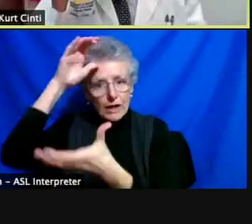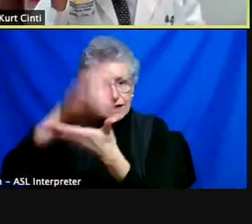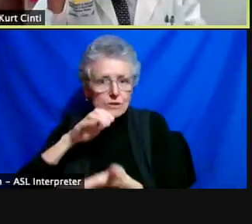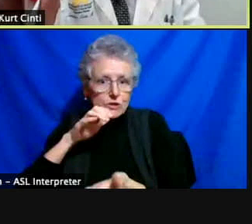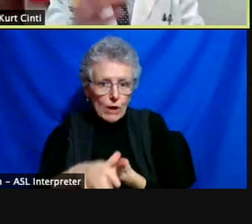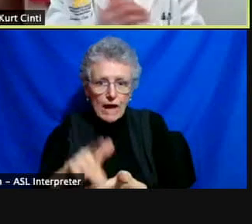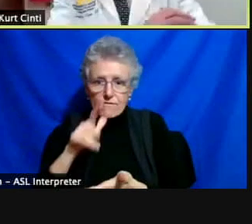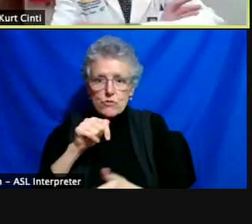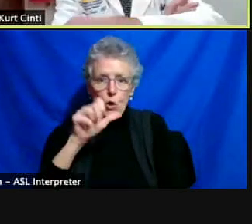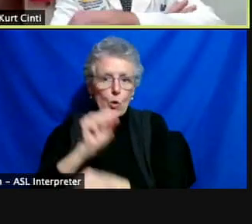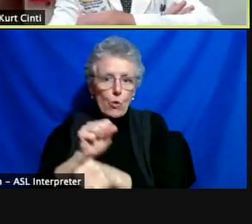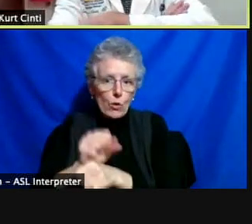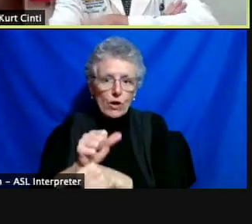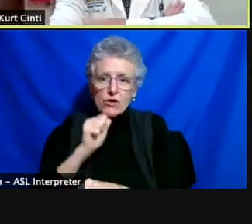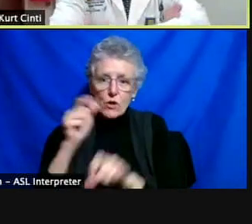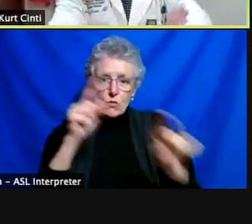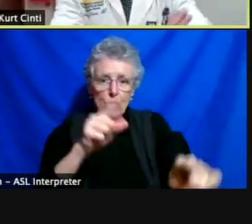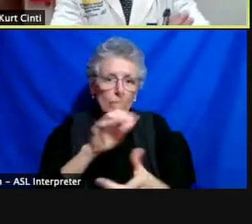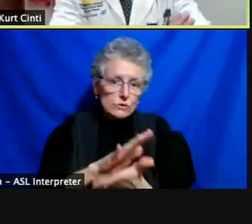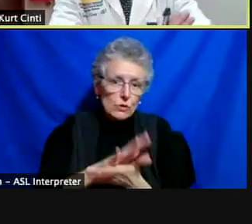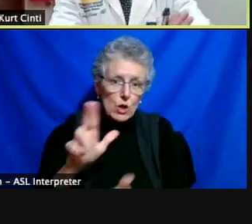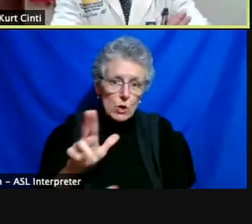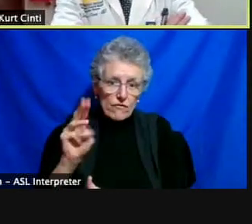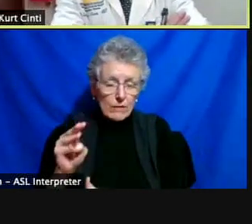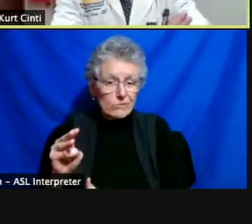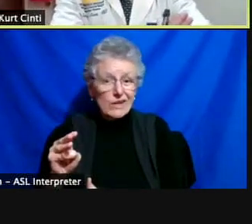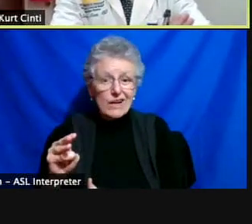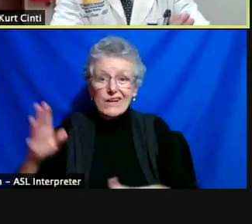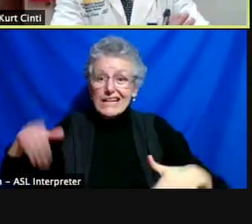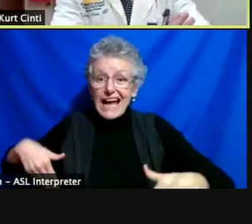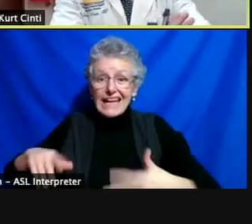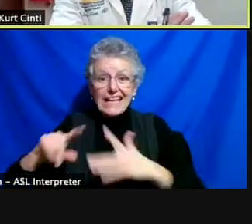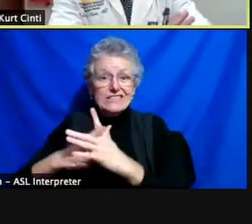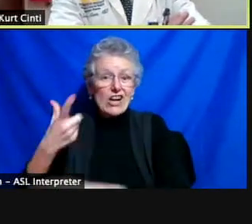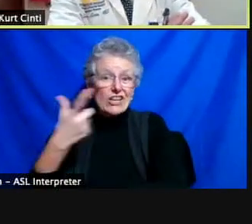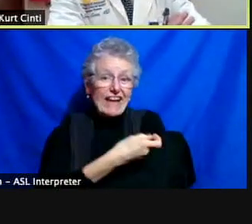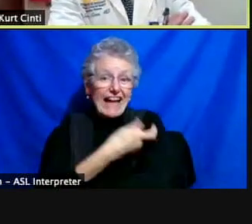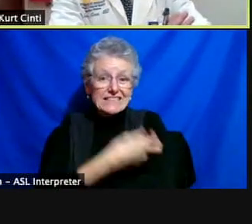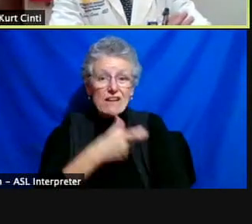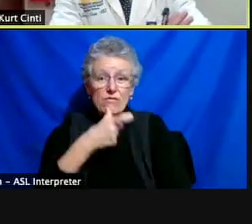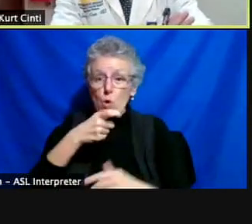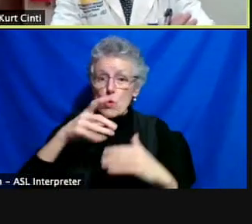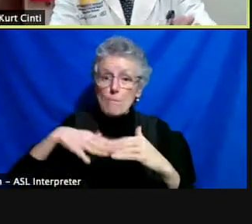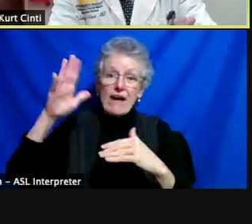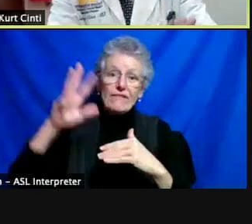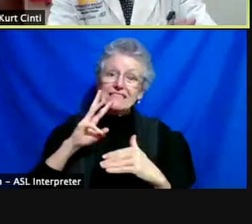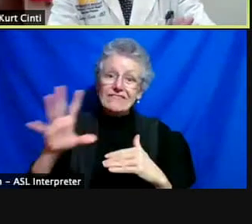we just haven't started giving the vaccine out to our 65 and over patients, but we will be looking